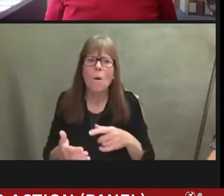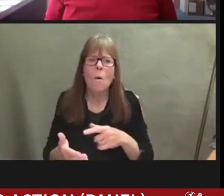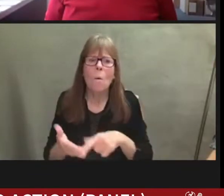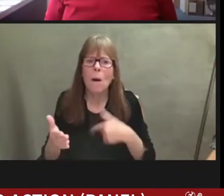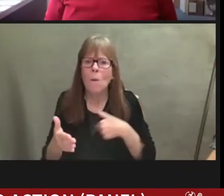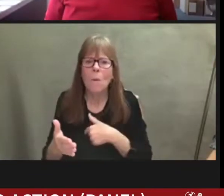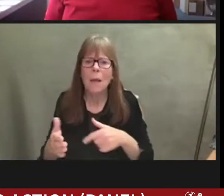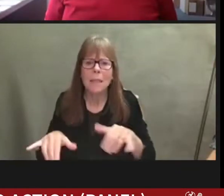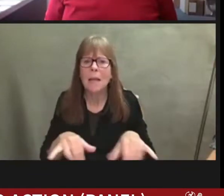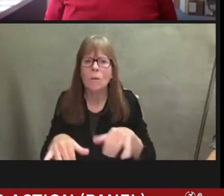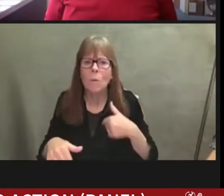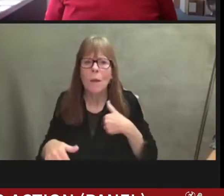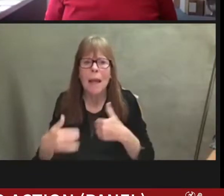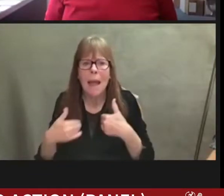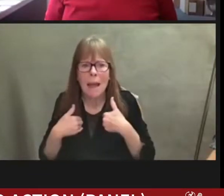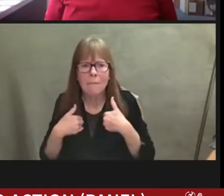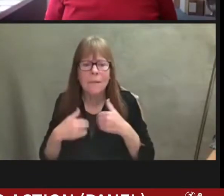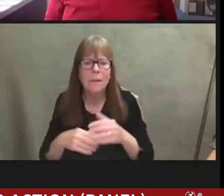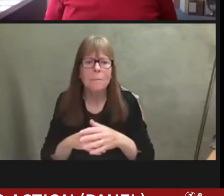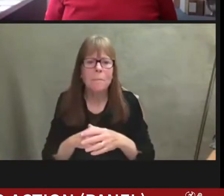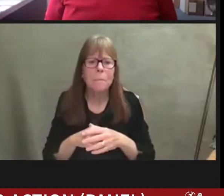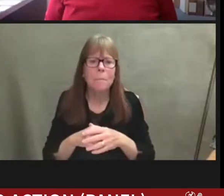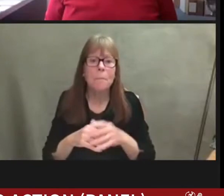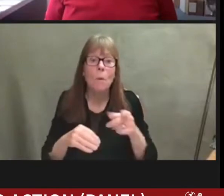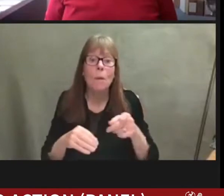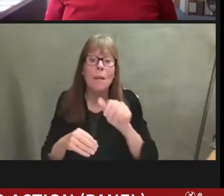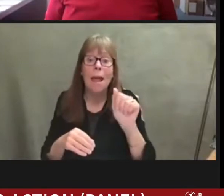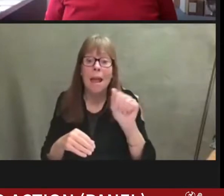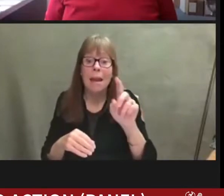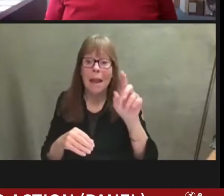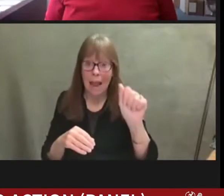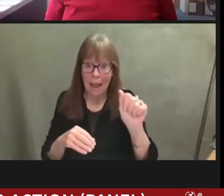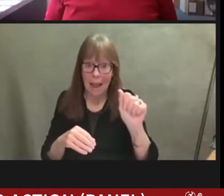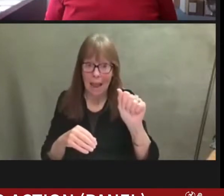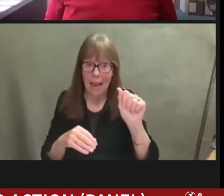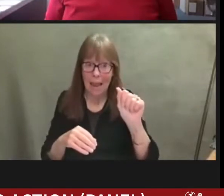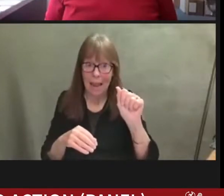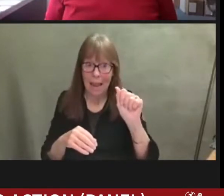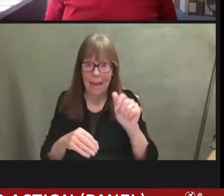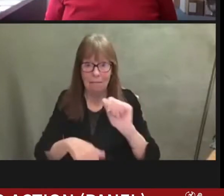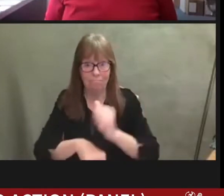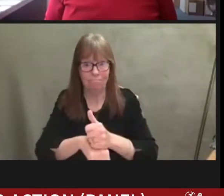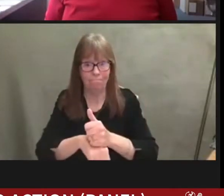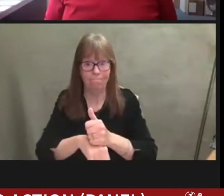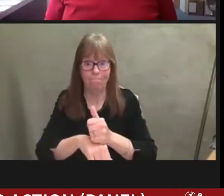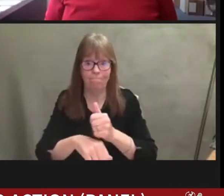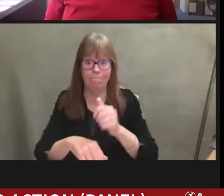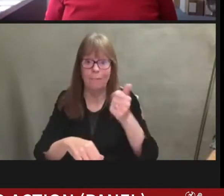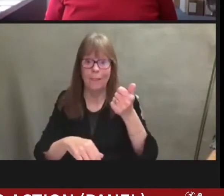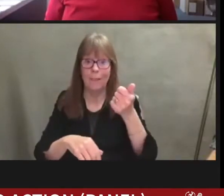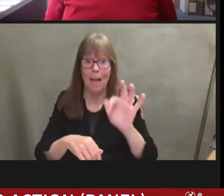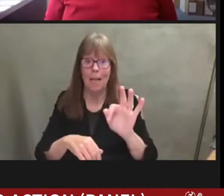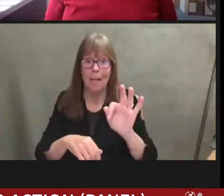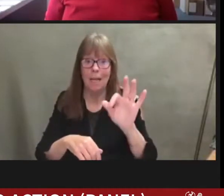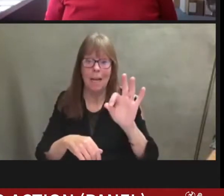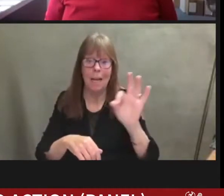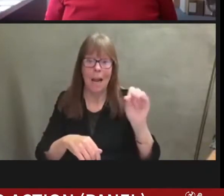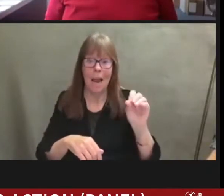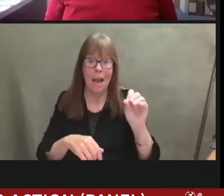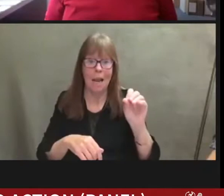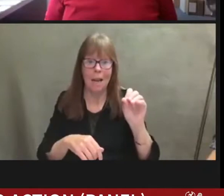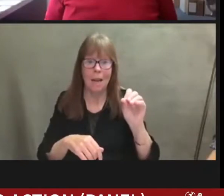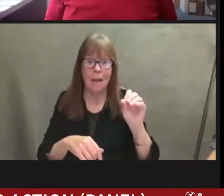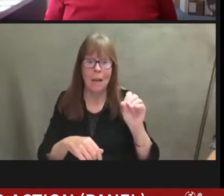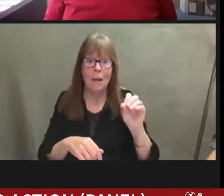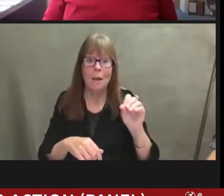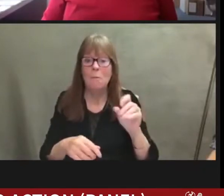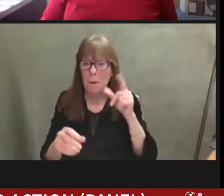During first—when the ADA was signed in 1990, the sinful wall of exclusion and stigma